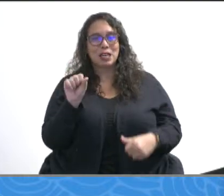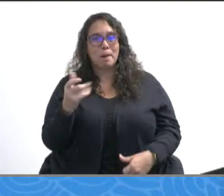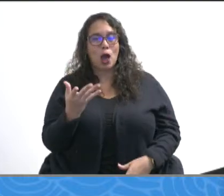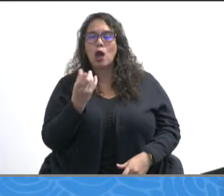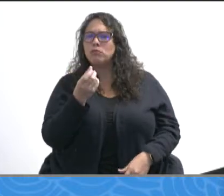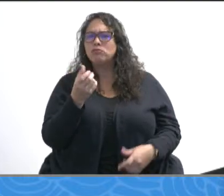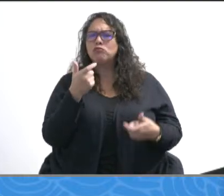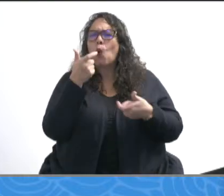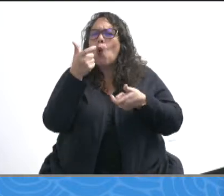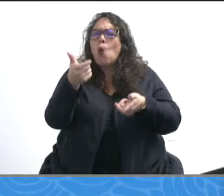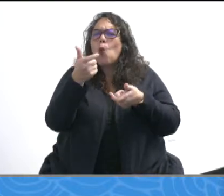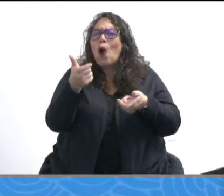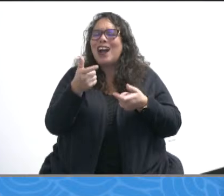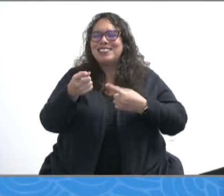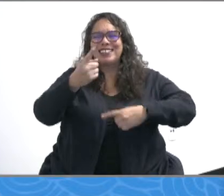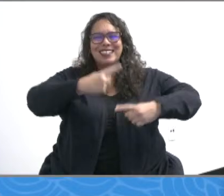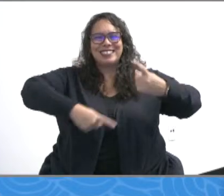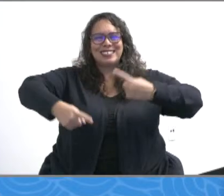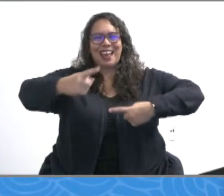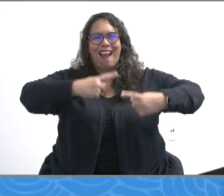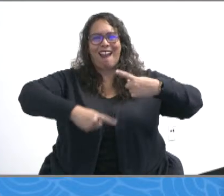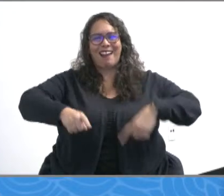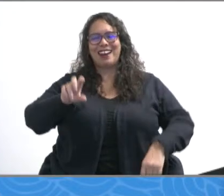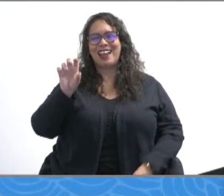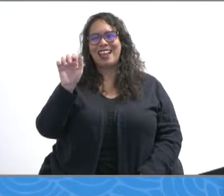our American sign language. So thank you for being here.